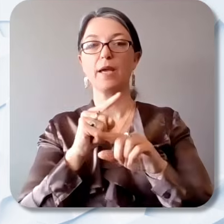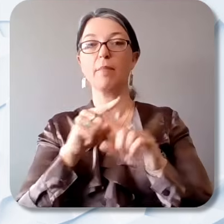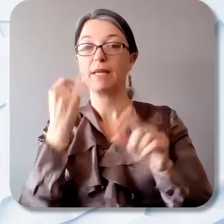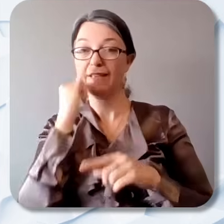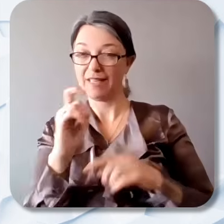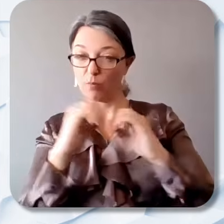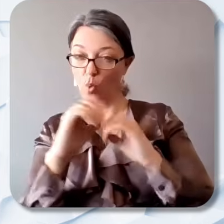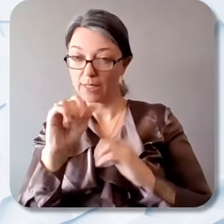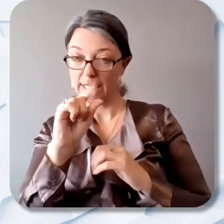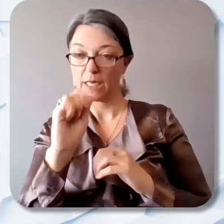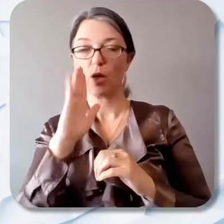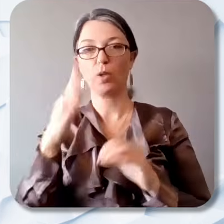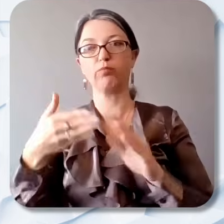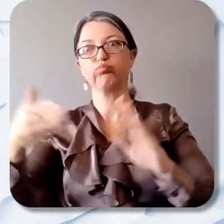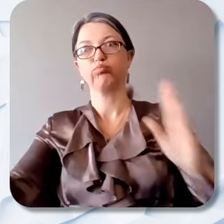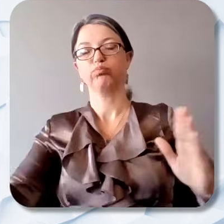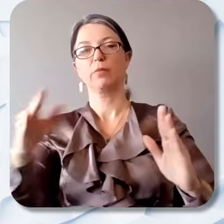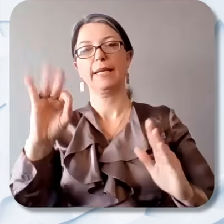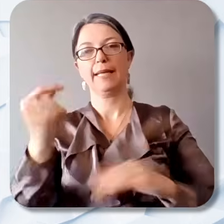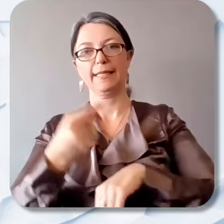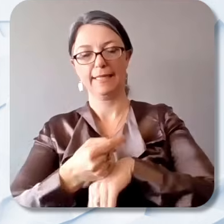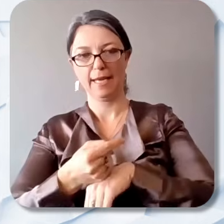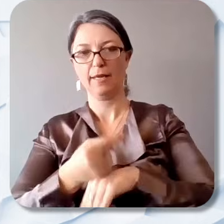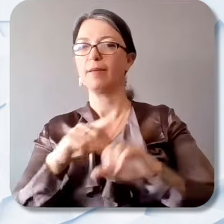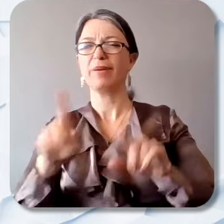So it's never going to be like we're going to ask for every minute every year.